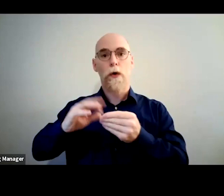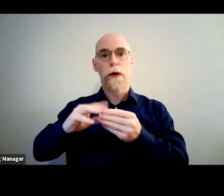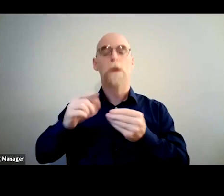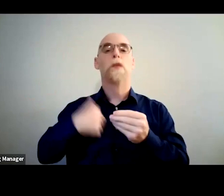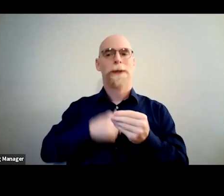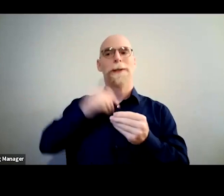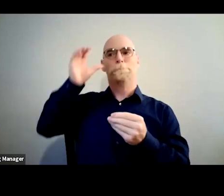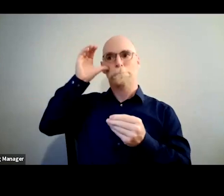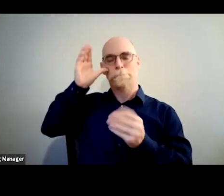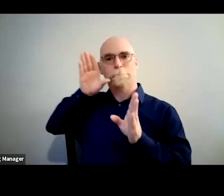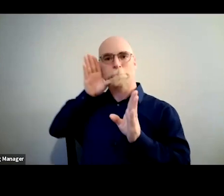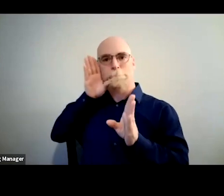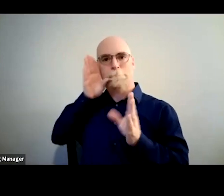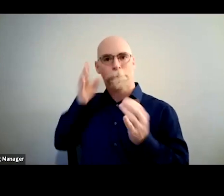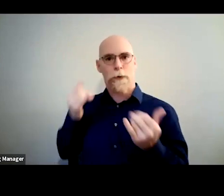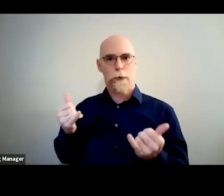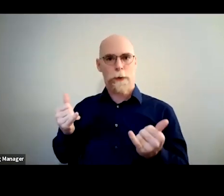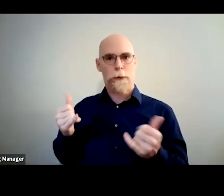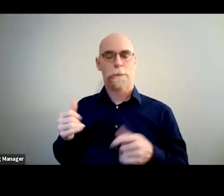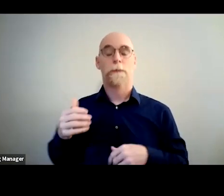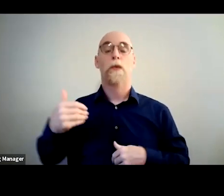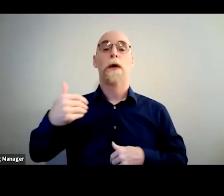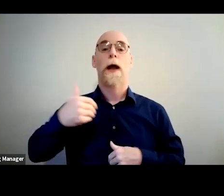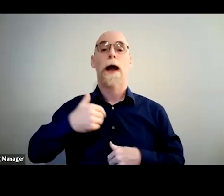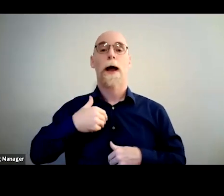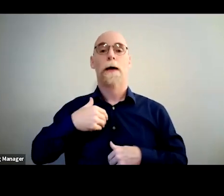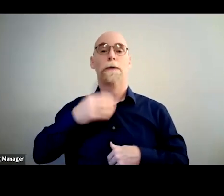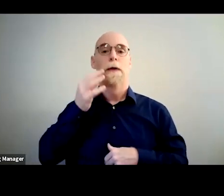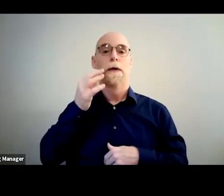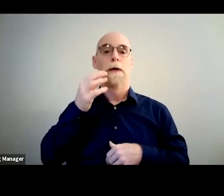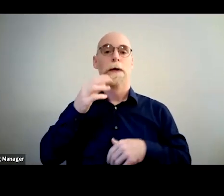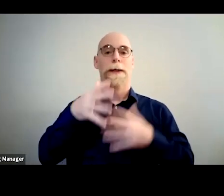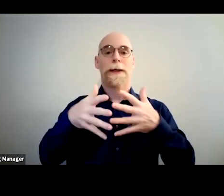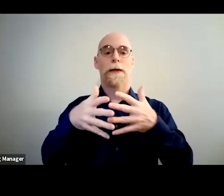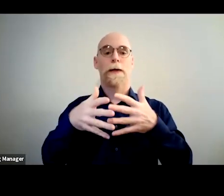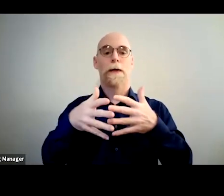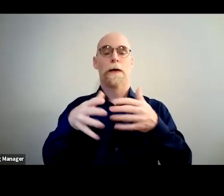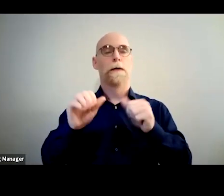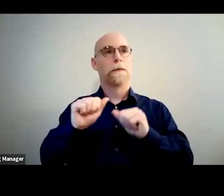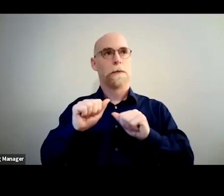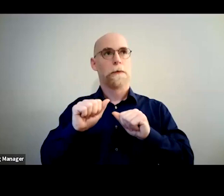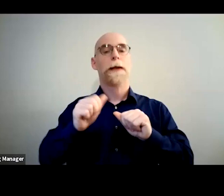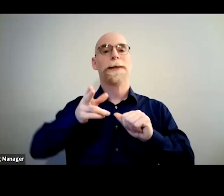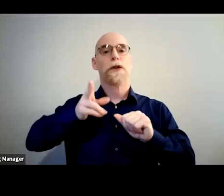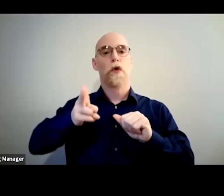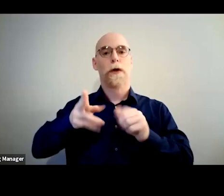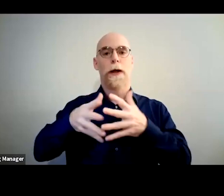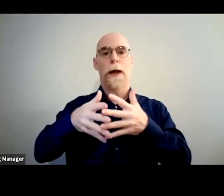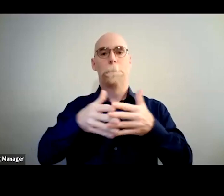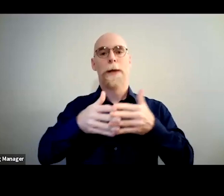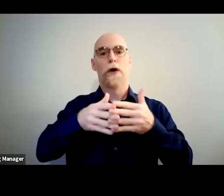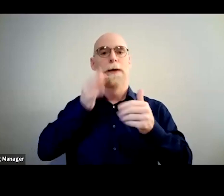Historic American Indian Walking Tour Map from The Peale, and also download the Guide to indigenous